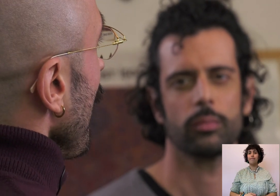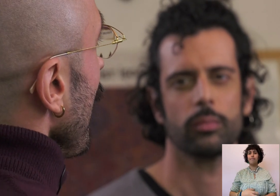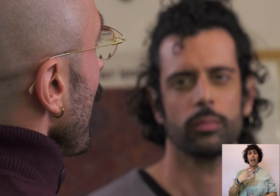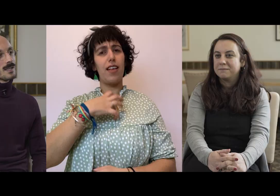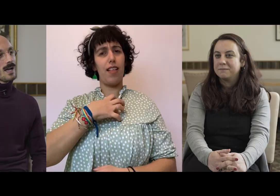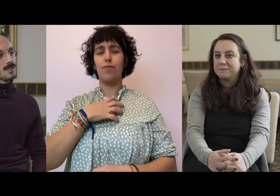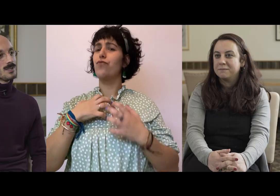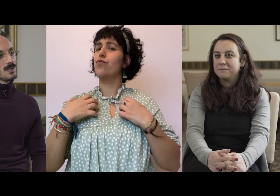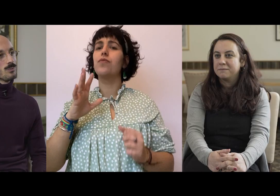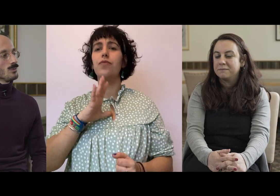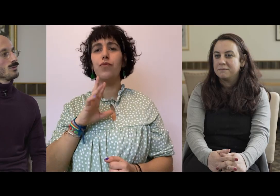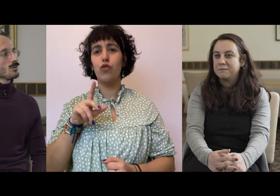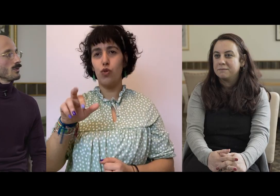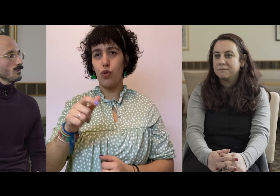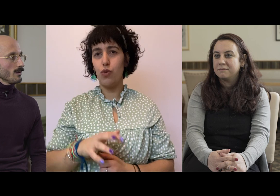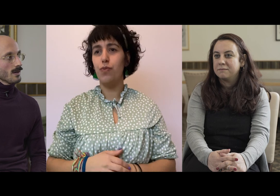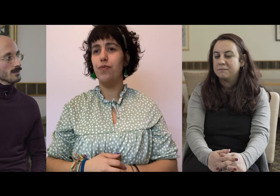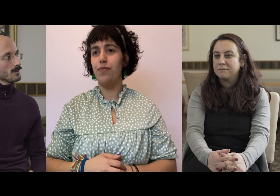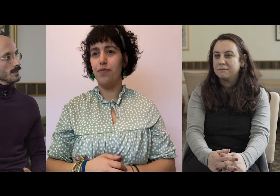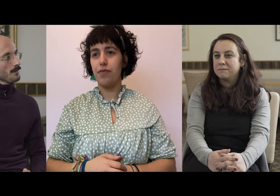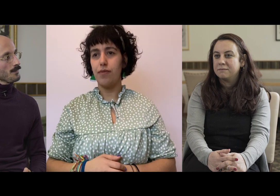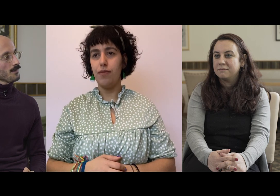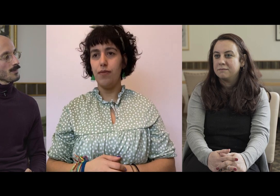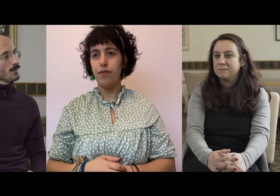There is also self-defense that you find in yourself